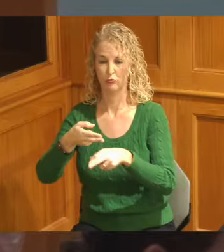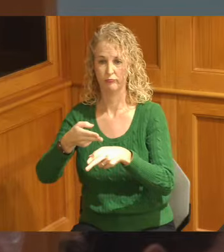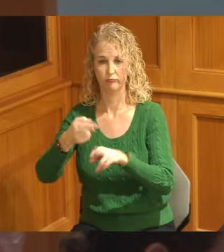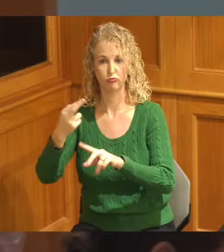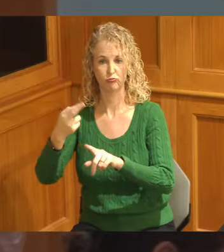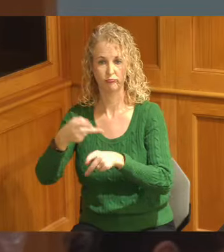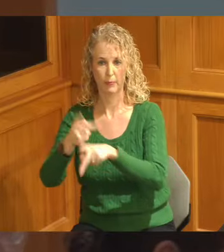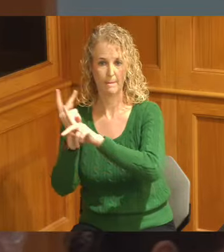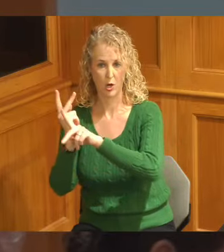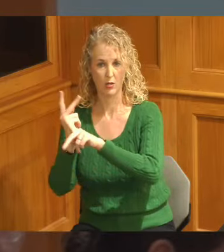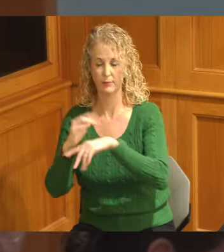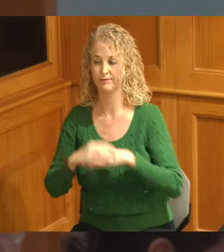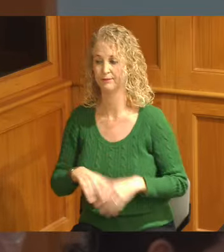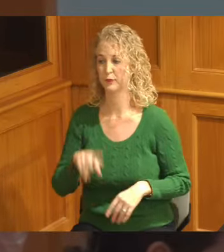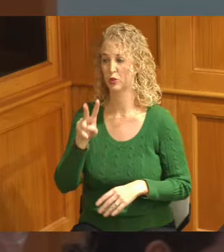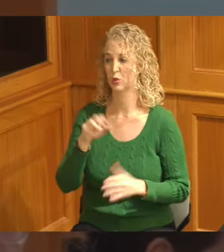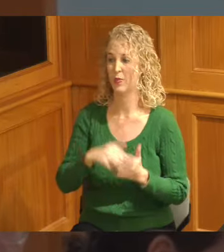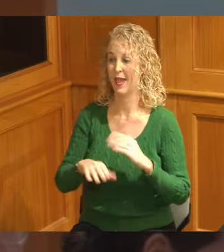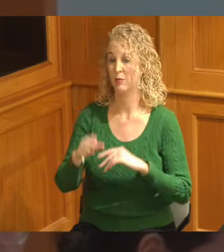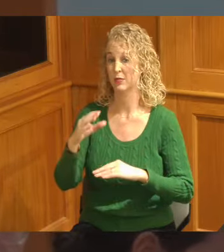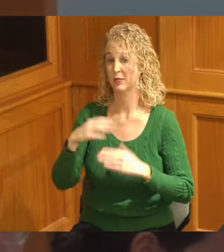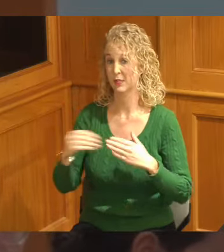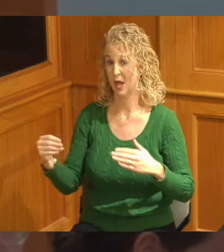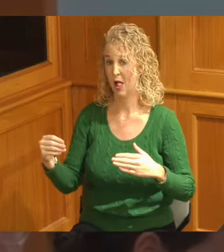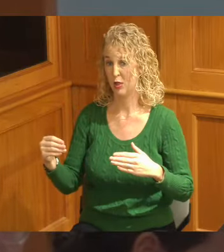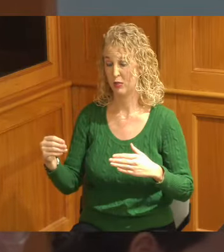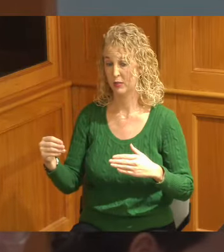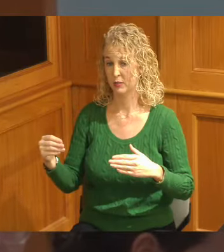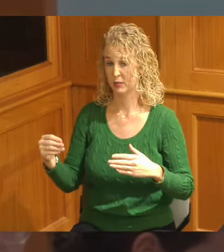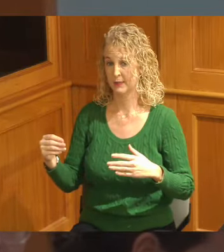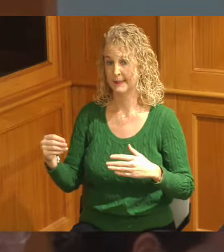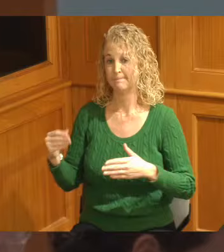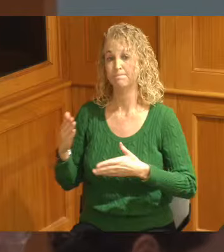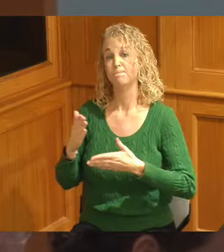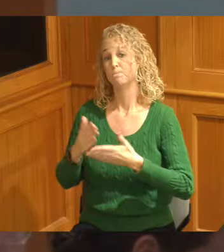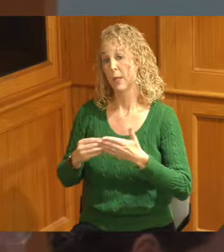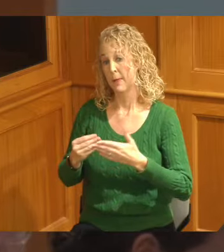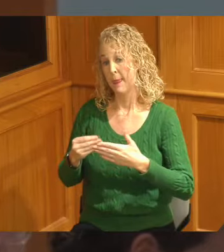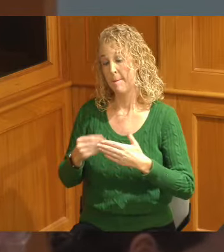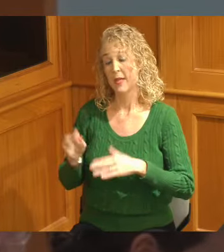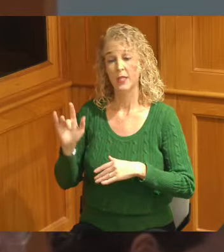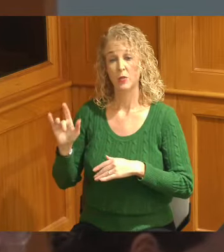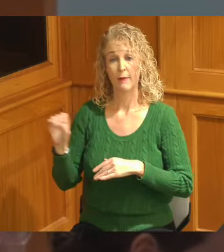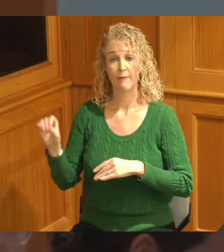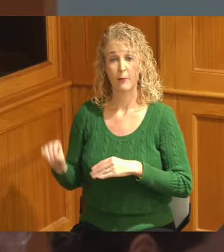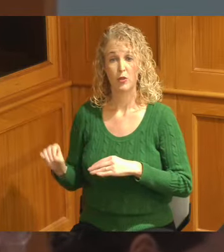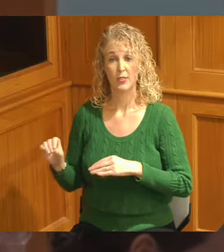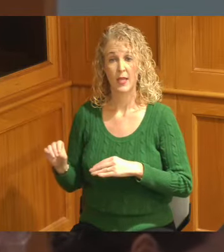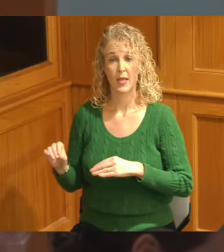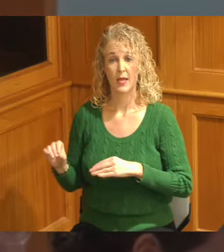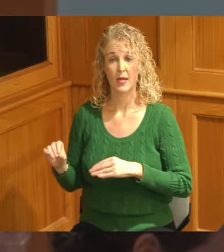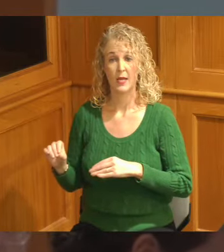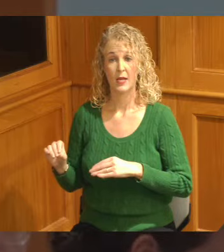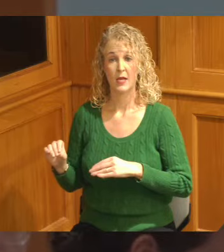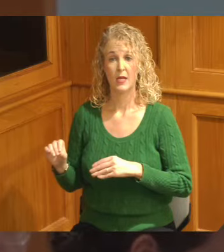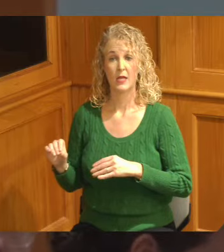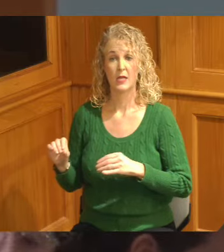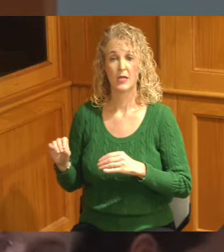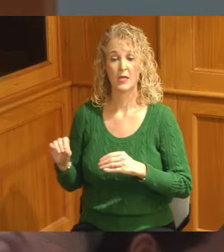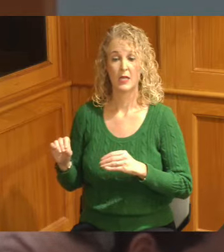is in for $2,000 the rubber tire loader portion with a 25% cap on the Engineer's cost out of